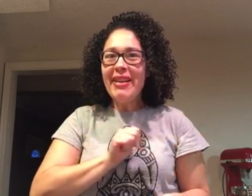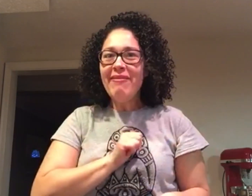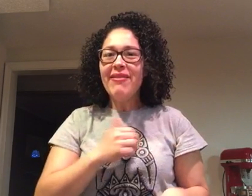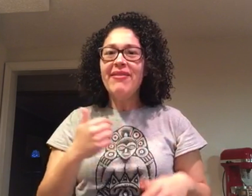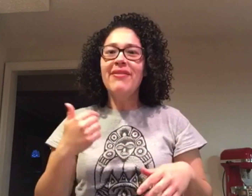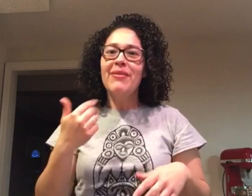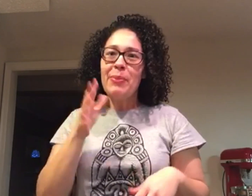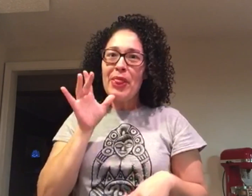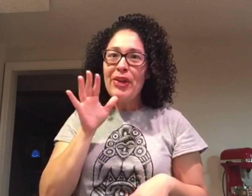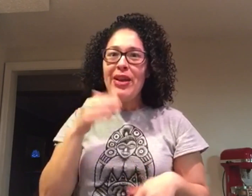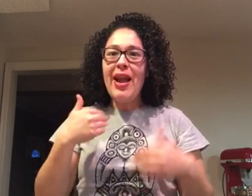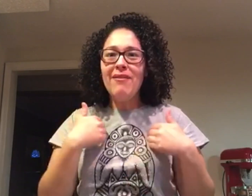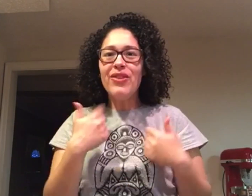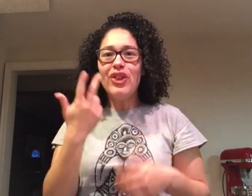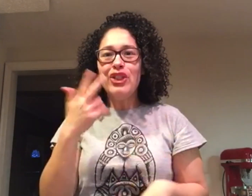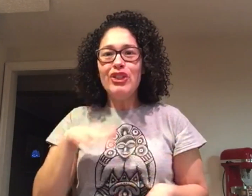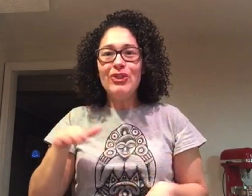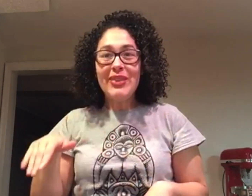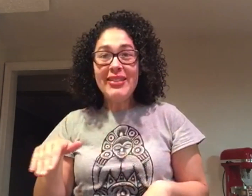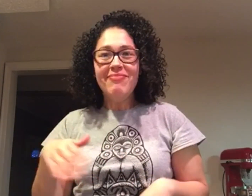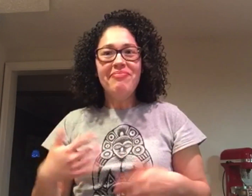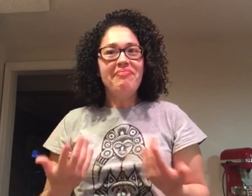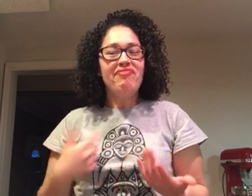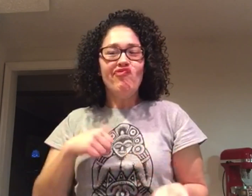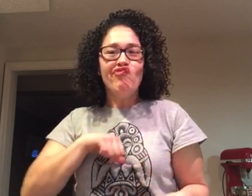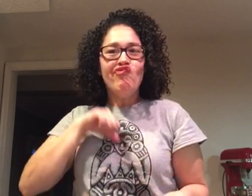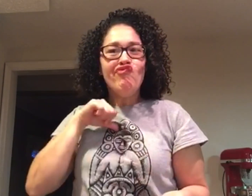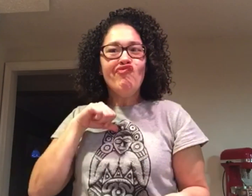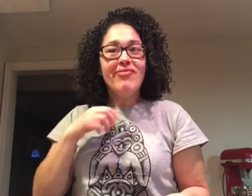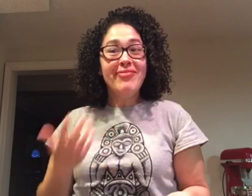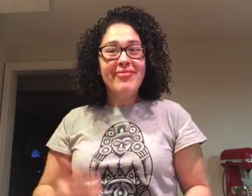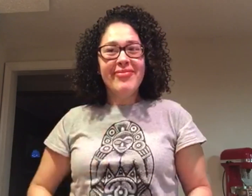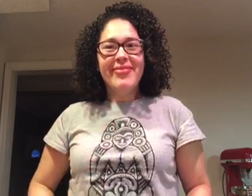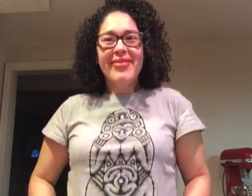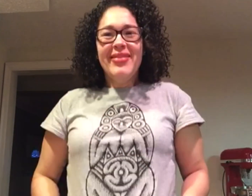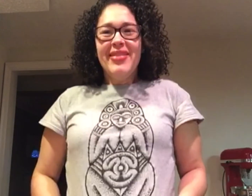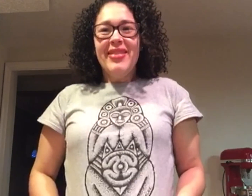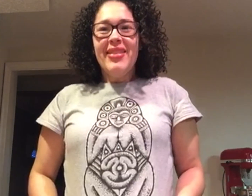Obviously, I’m mother of three children and I am proud to be.